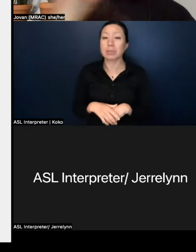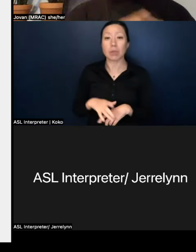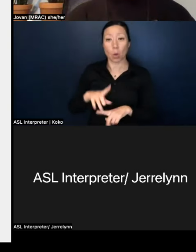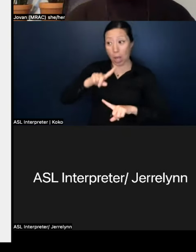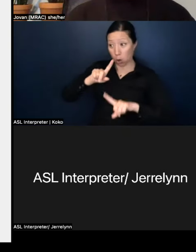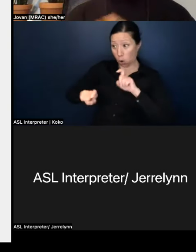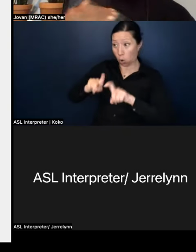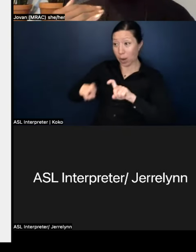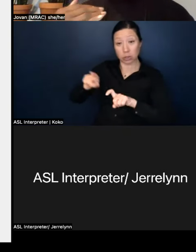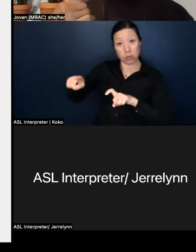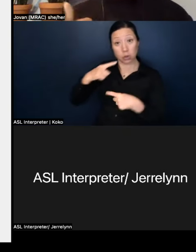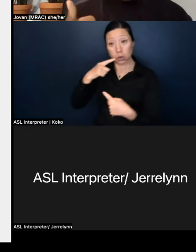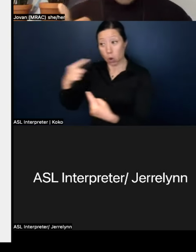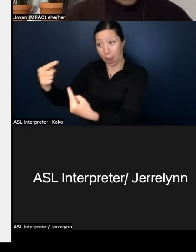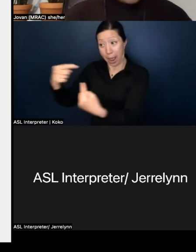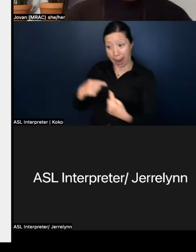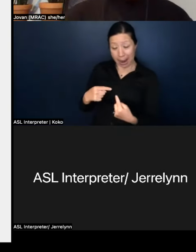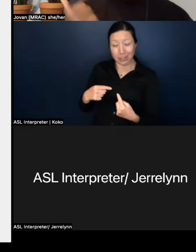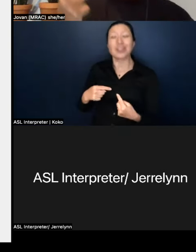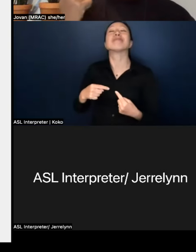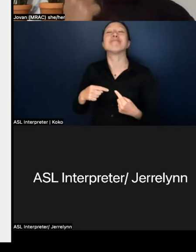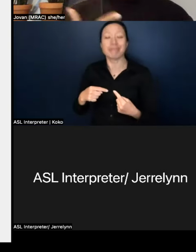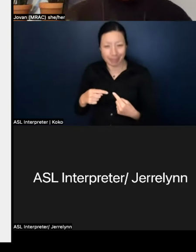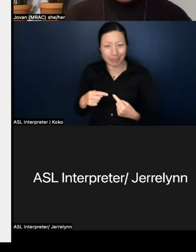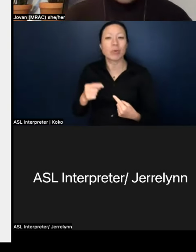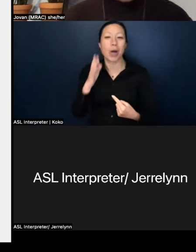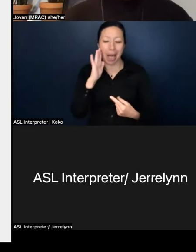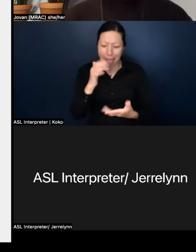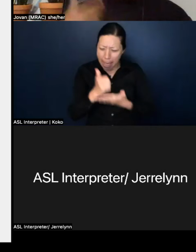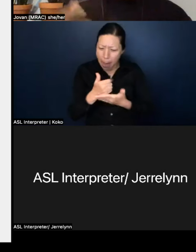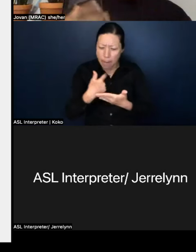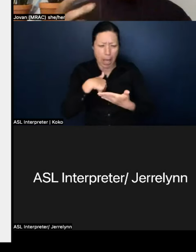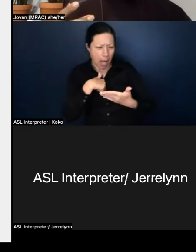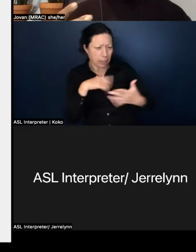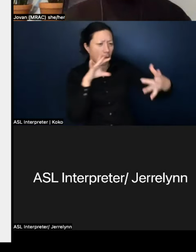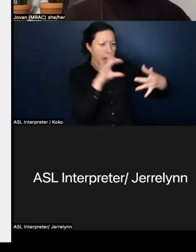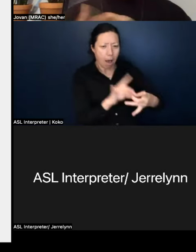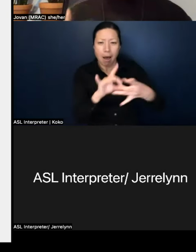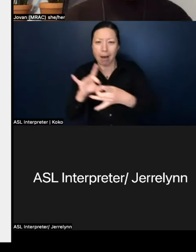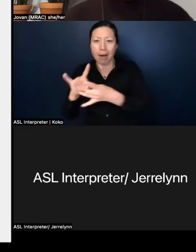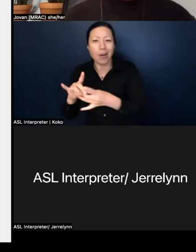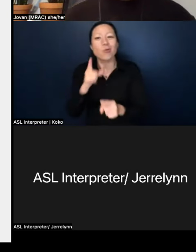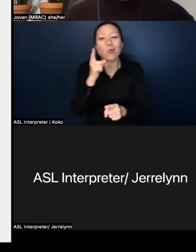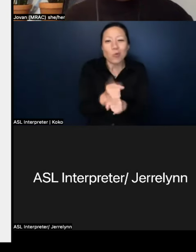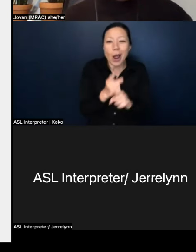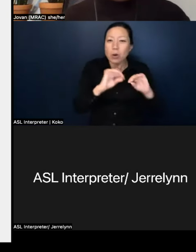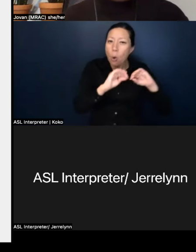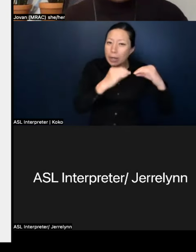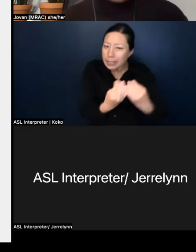partner with the right organizations, consultants, et cetera, et cetera. So that you have access to resources